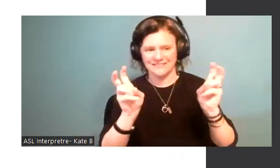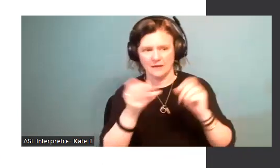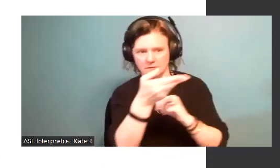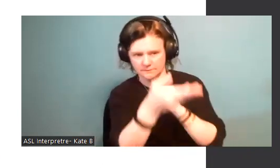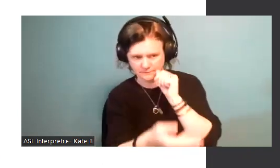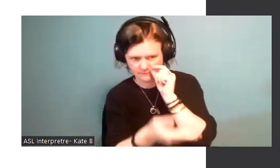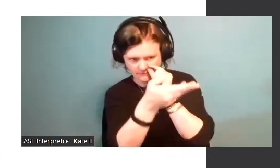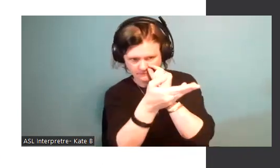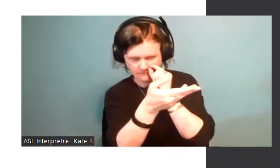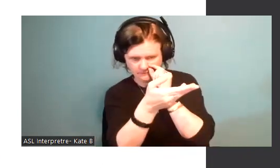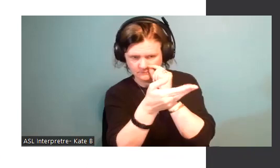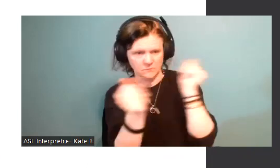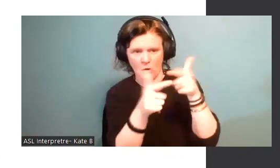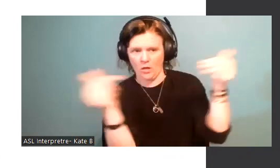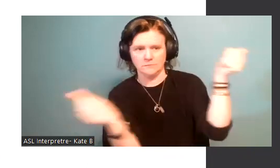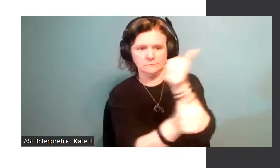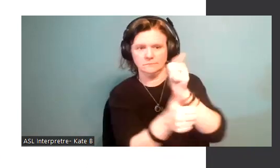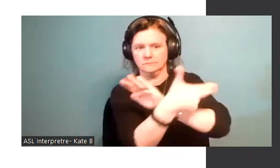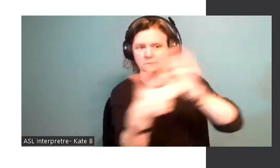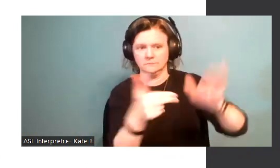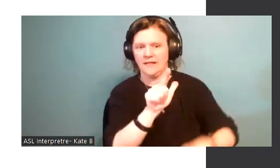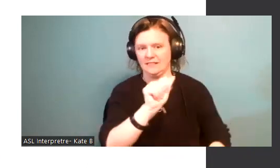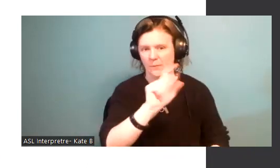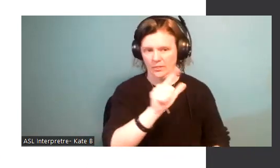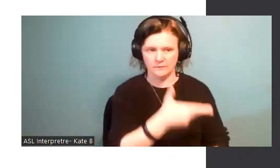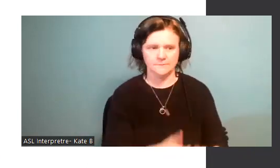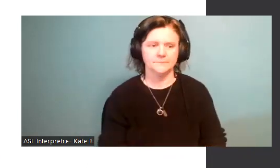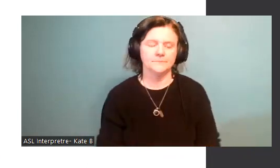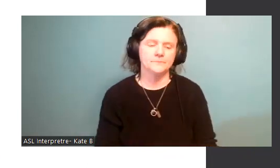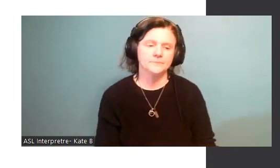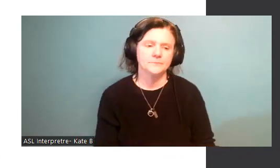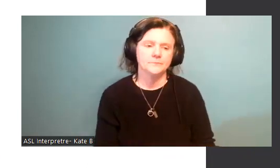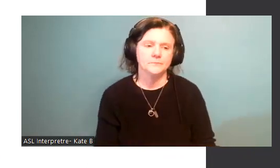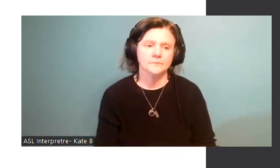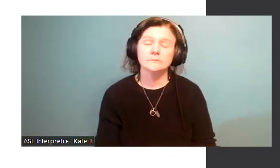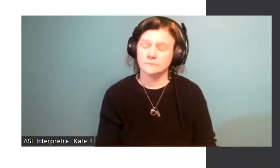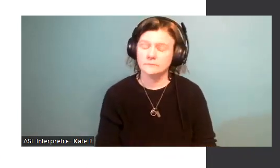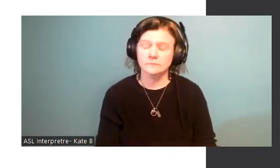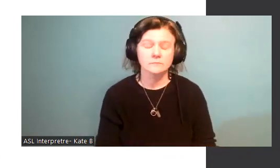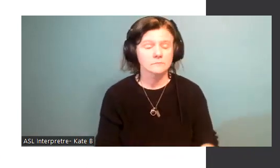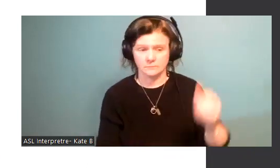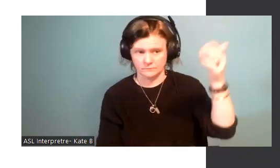useable by assistive technology. So, things like labels or titles or these ARIA properties that